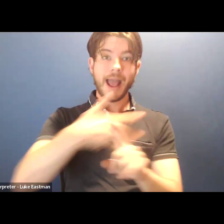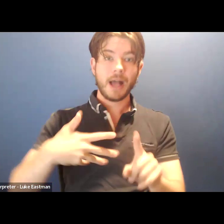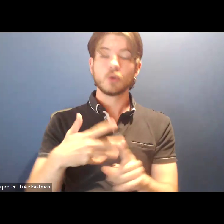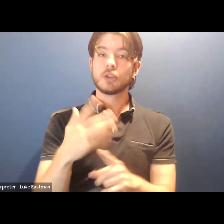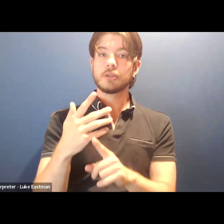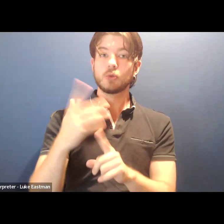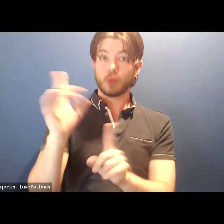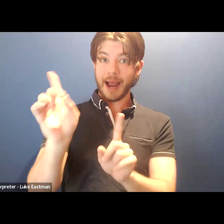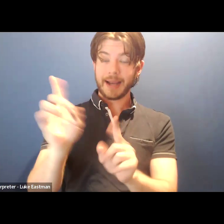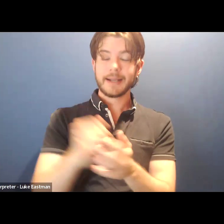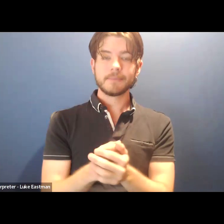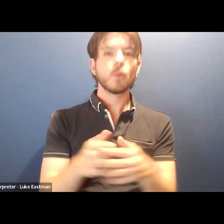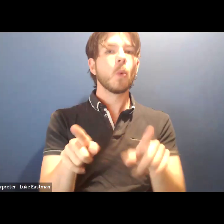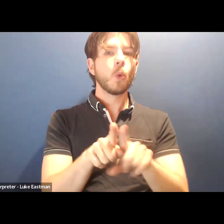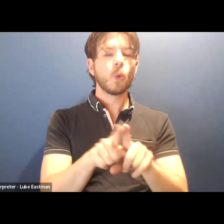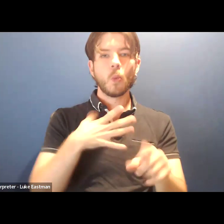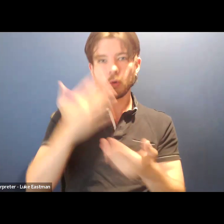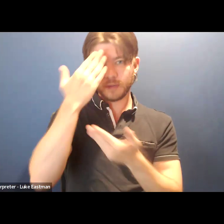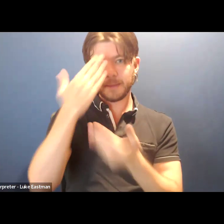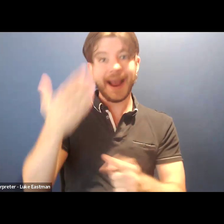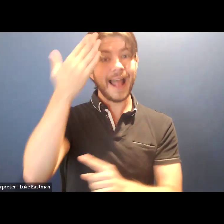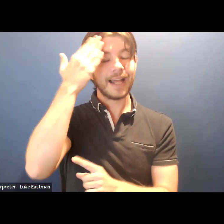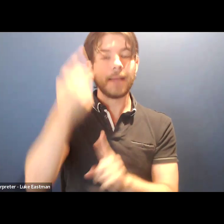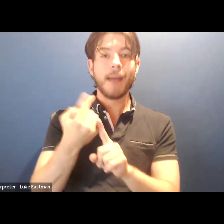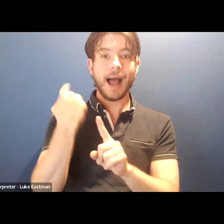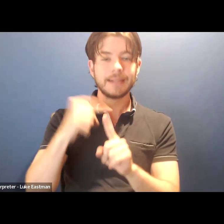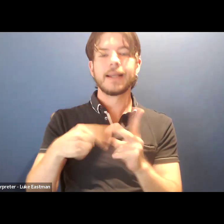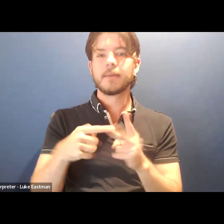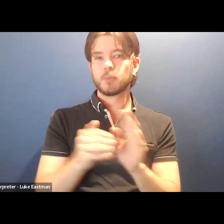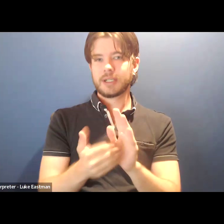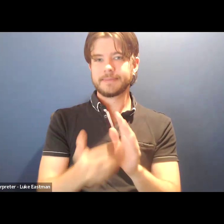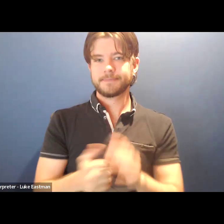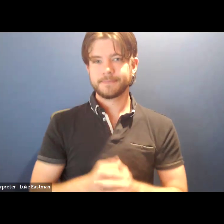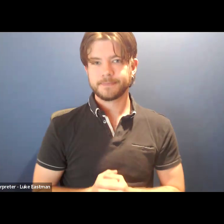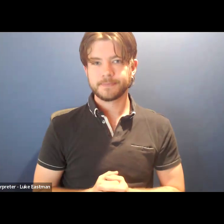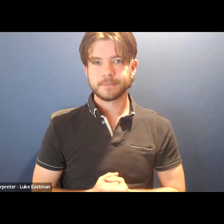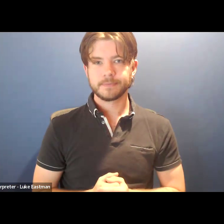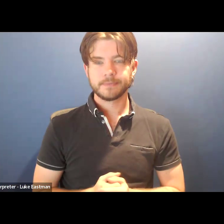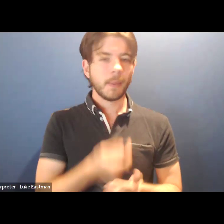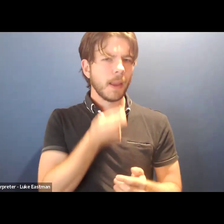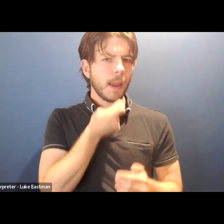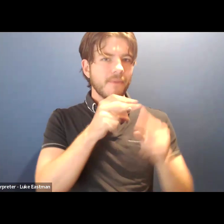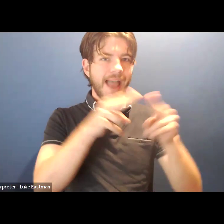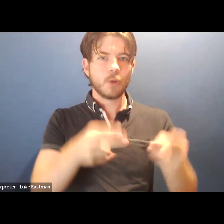and present. A little bit of housekeeping to